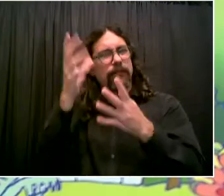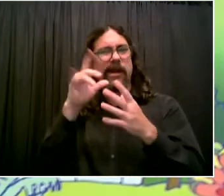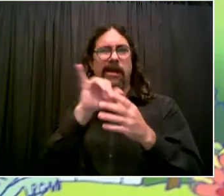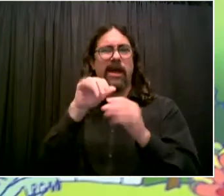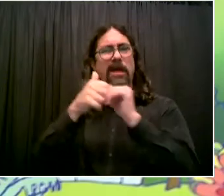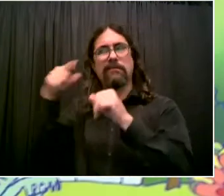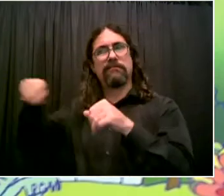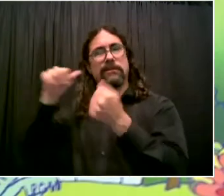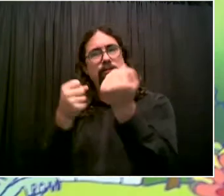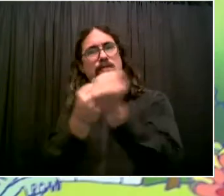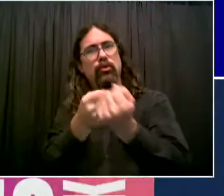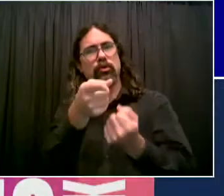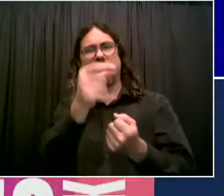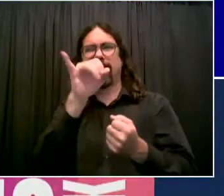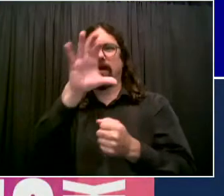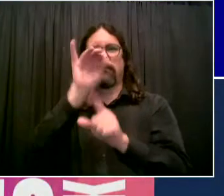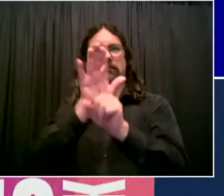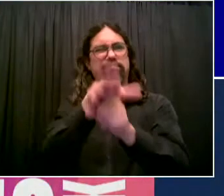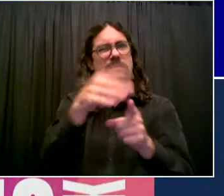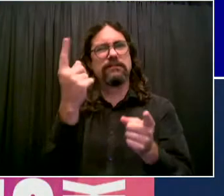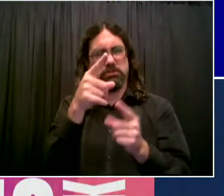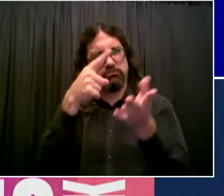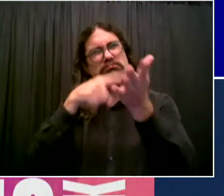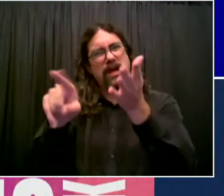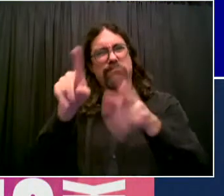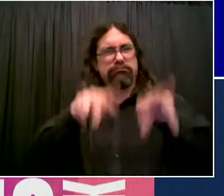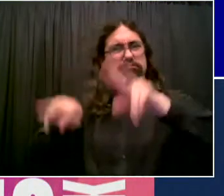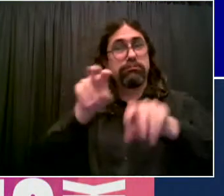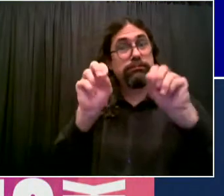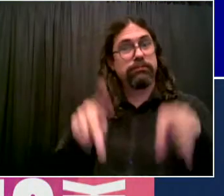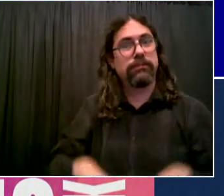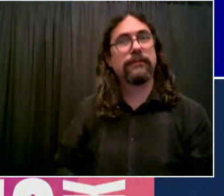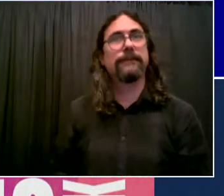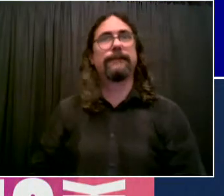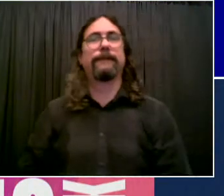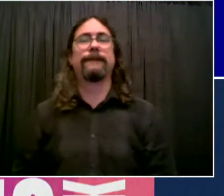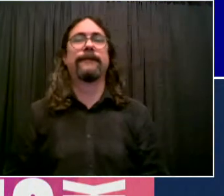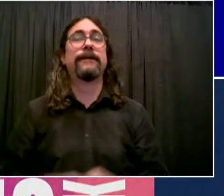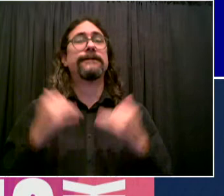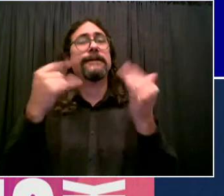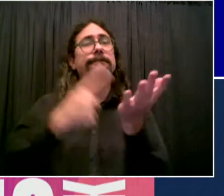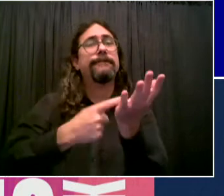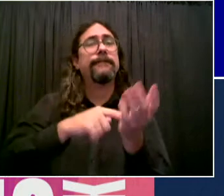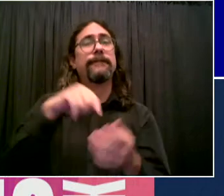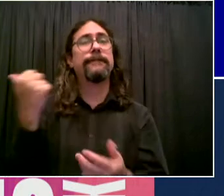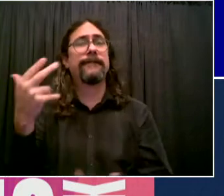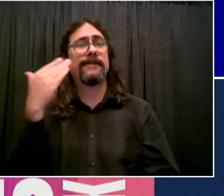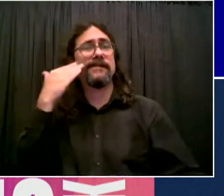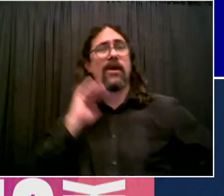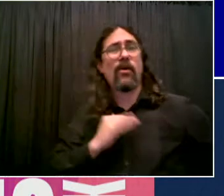THAT THEIR RIGHTS WILL BE RECOGNIZED. CONTINUING ON THE THEME OF RECOVERY. IT'S TIME TO TALK ABOUT